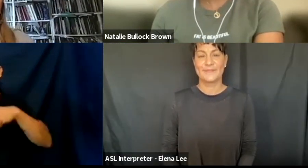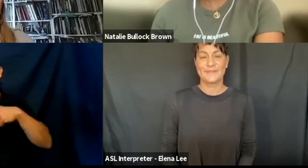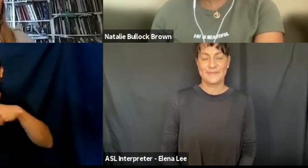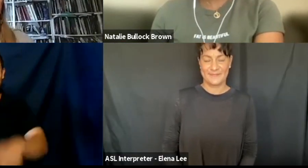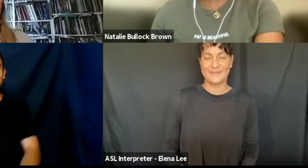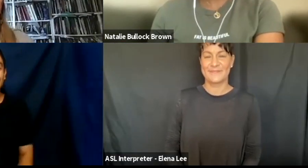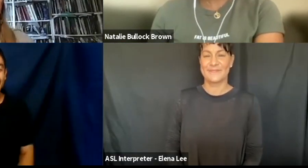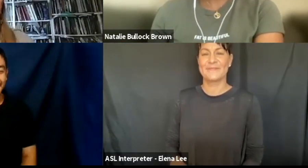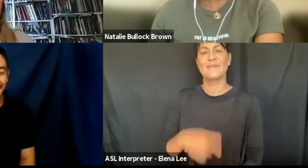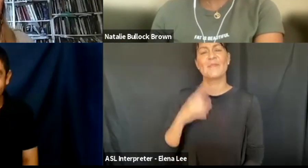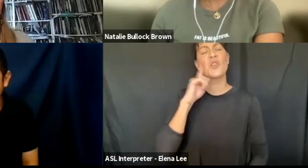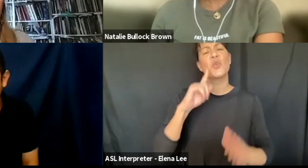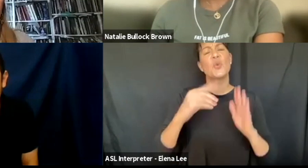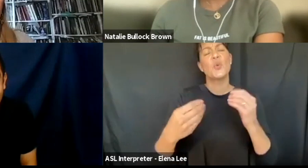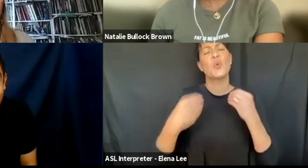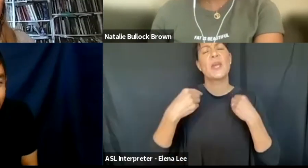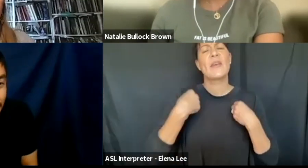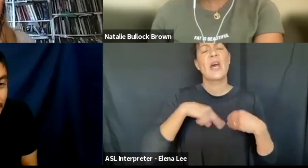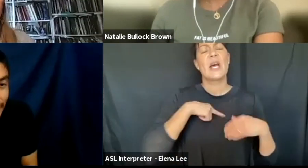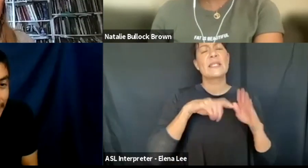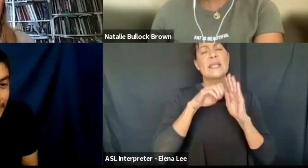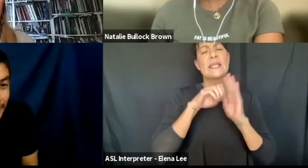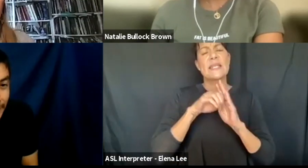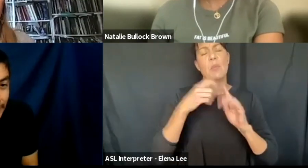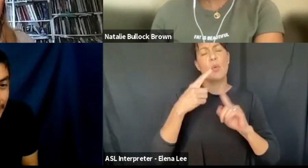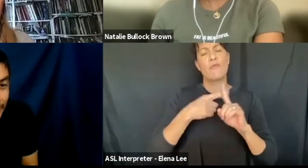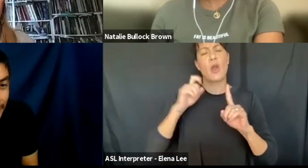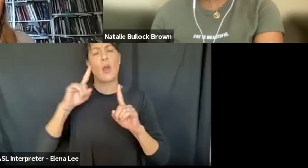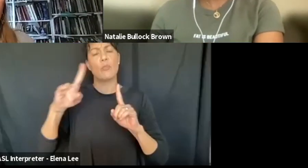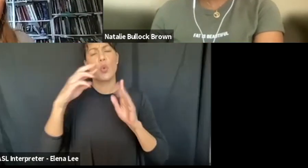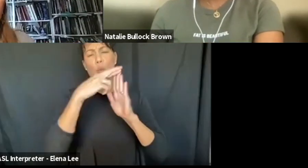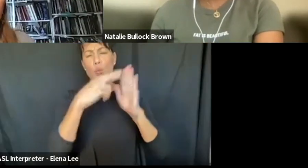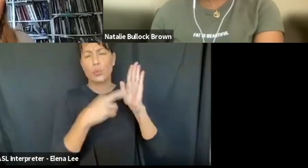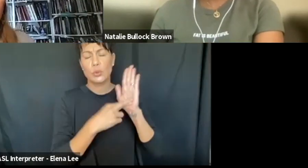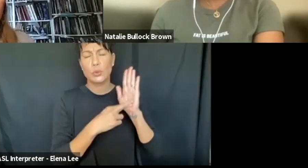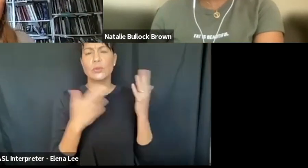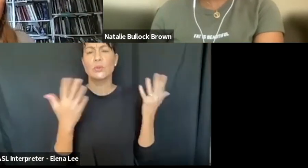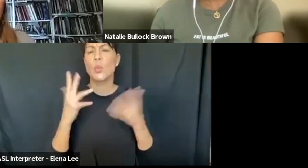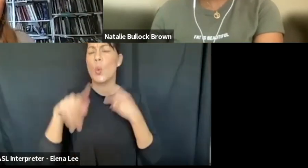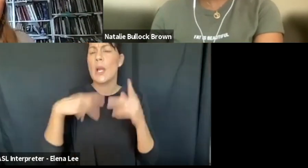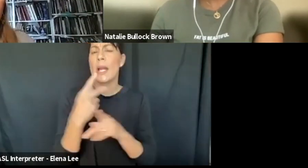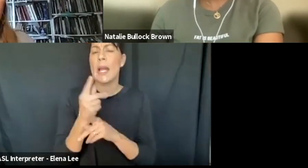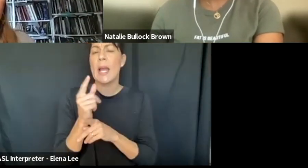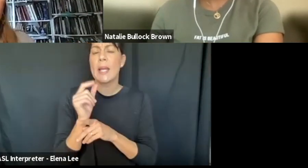concrete example from either set of guidelines of what kind of, if we're talking about,